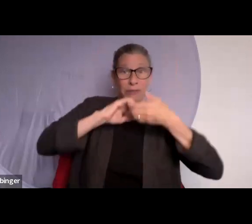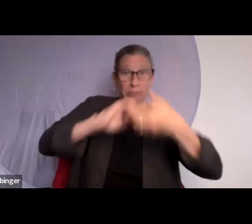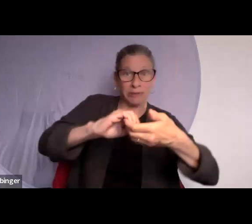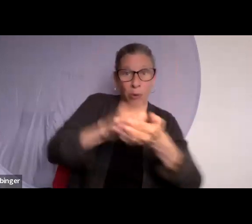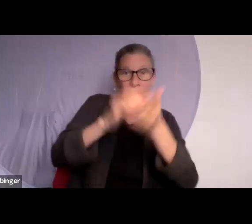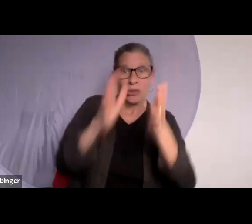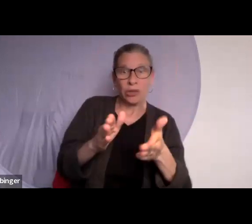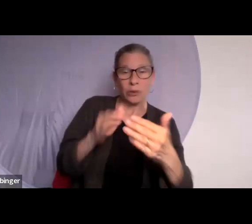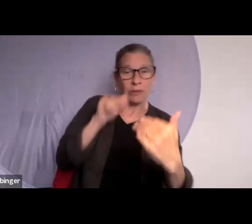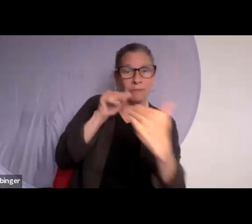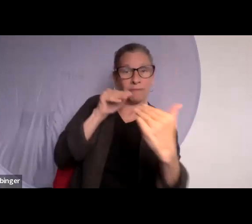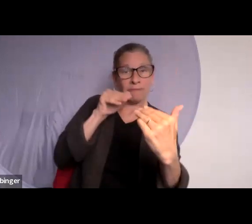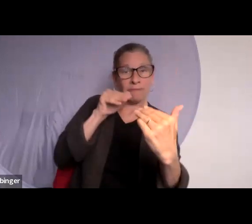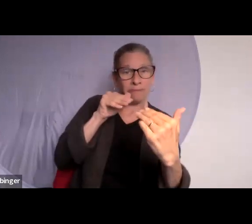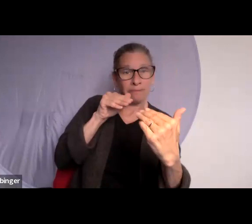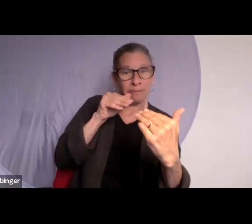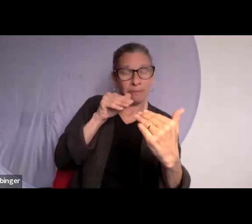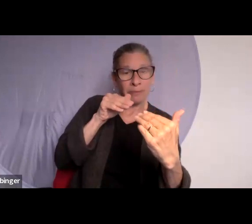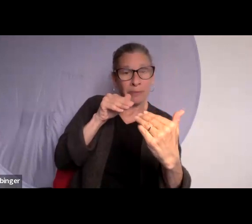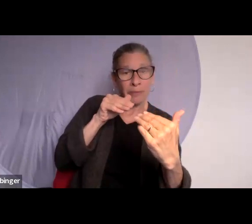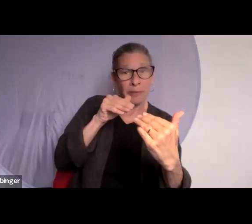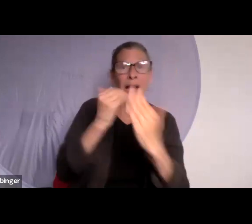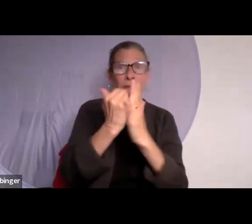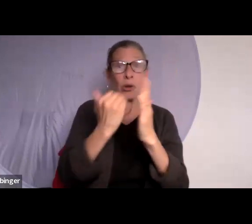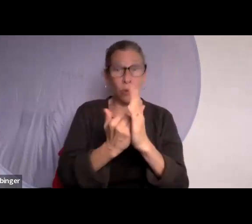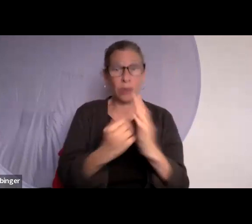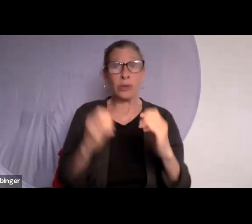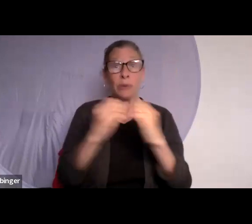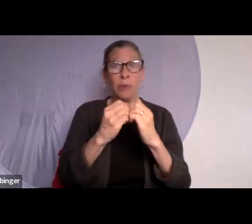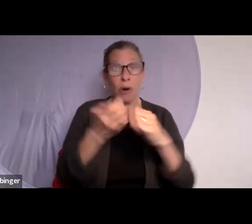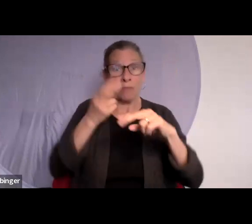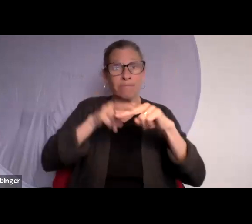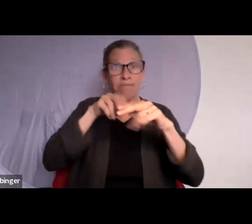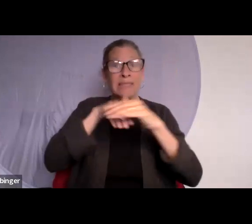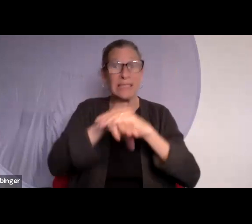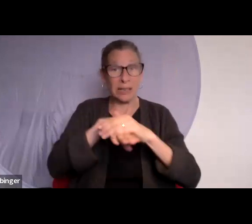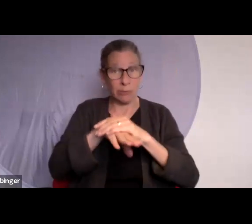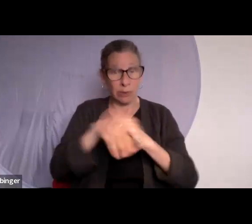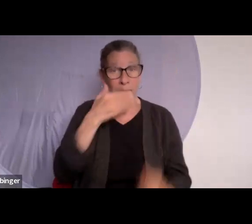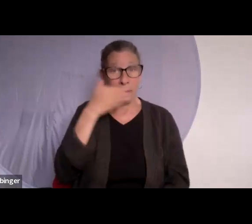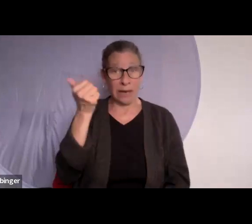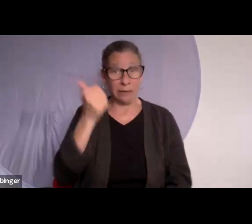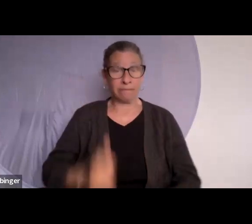in the terms of making the course more accessible. And